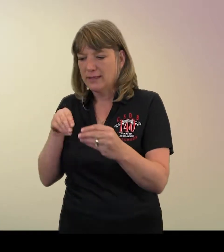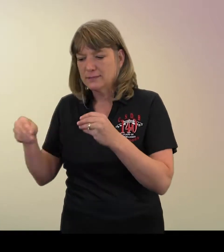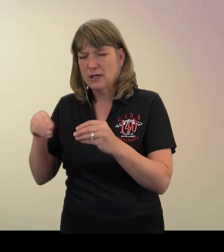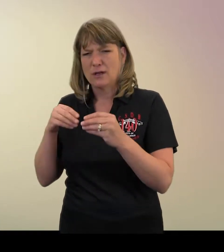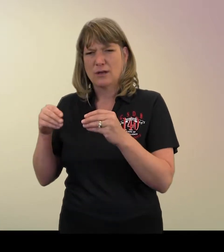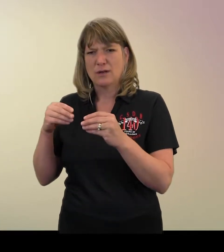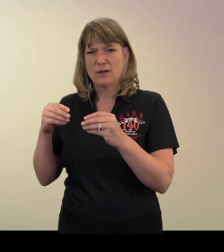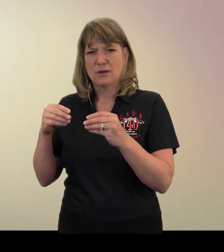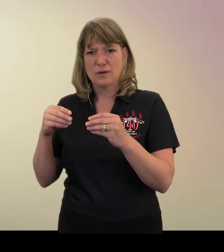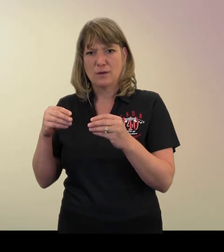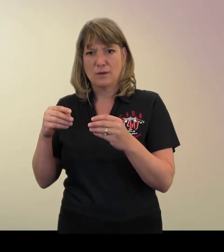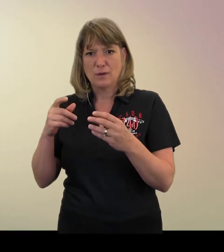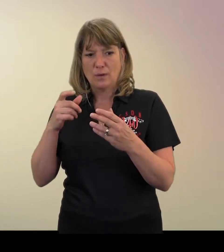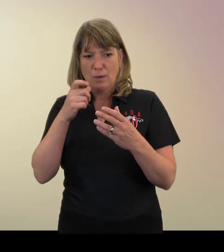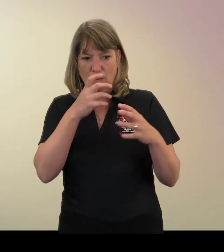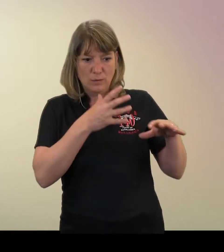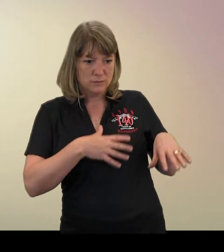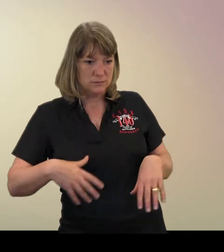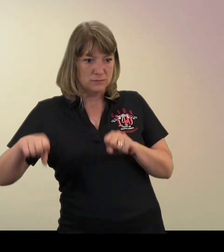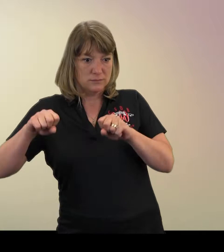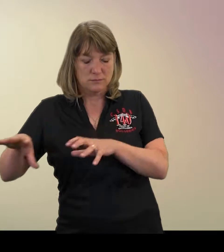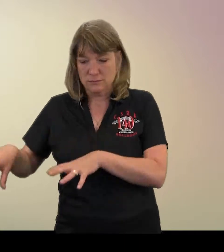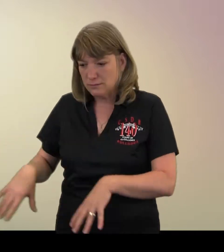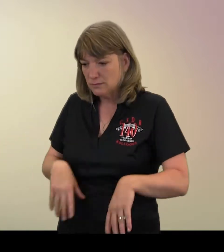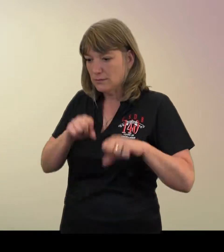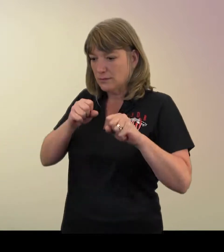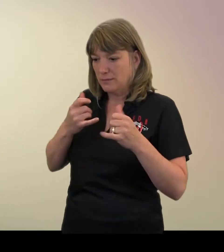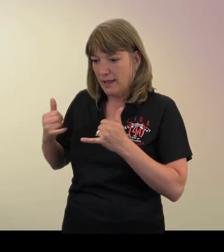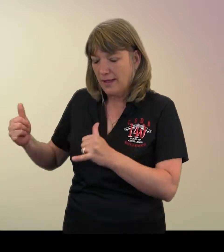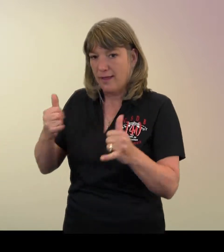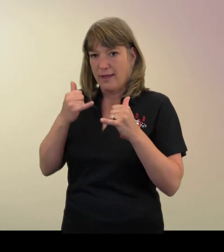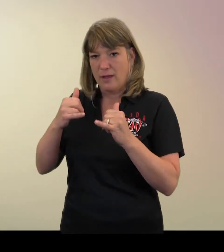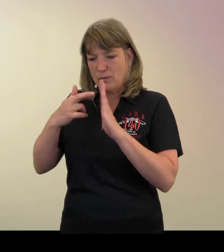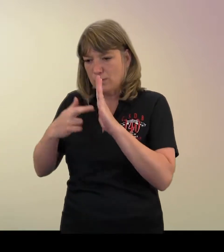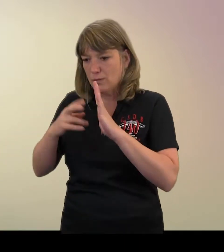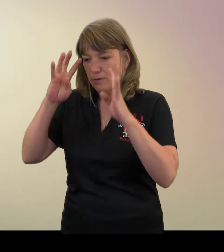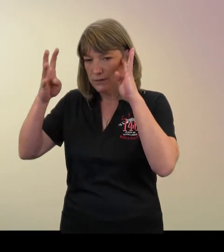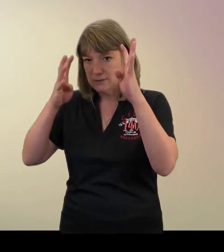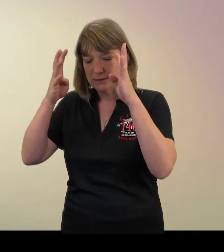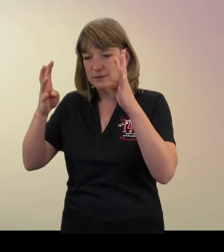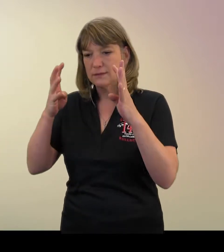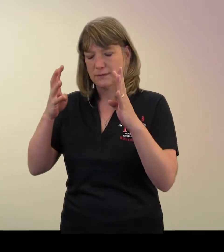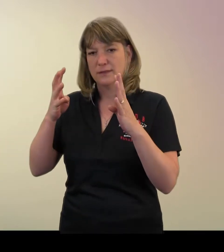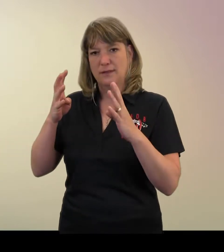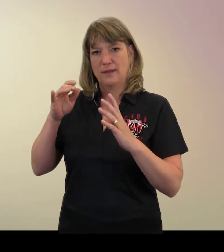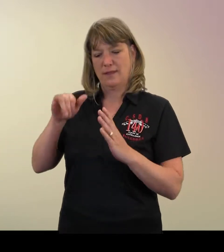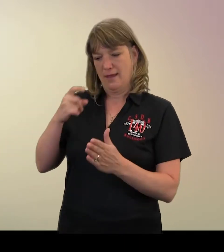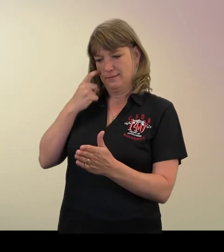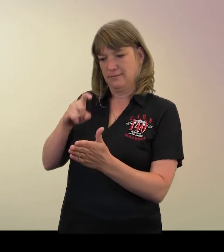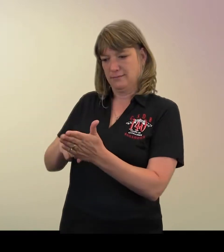about shifting who's changing the play, and who's making the rules in play. Those are all ways